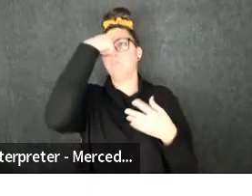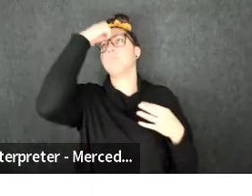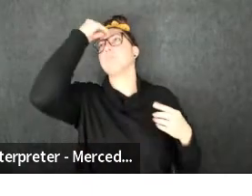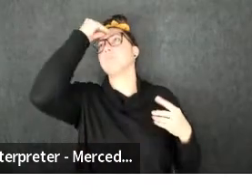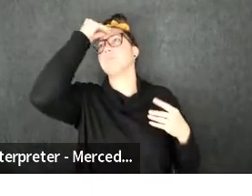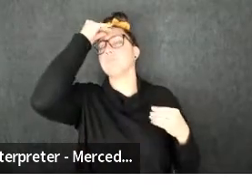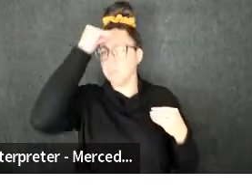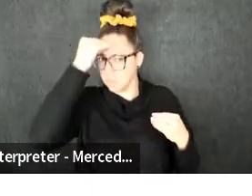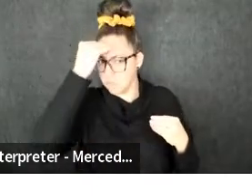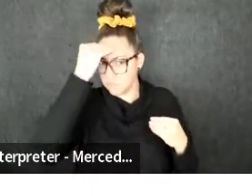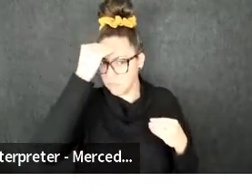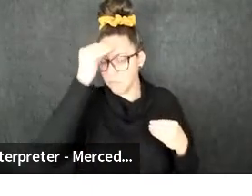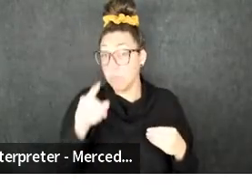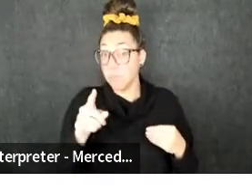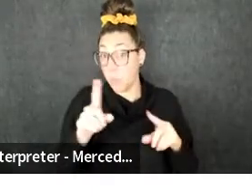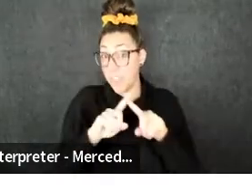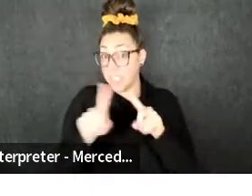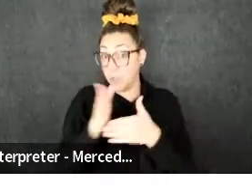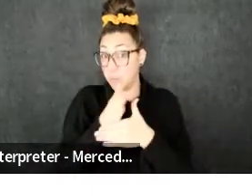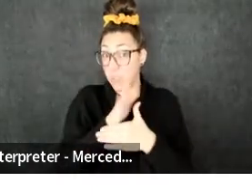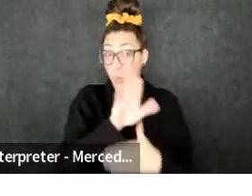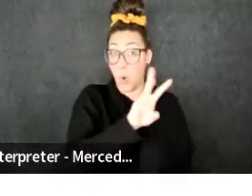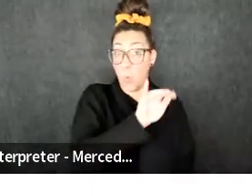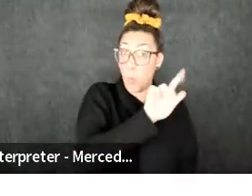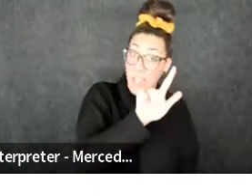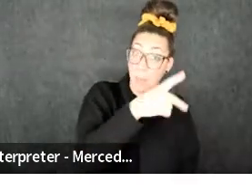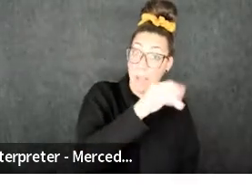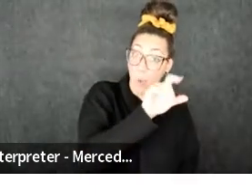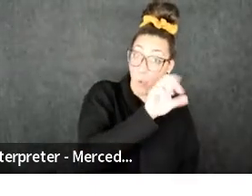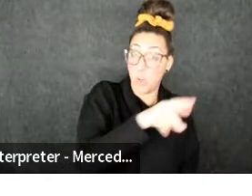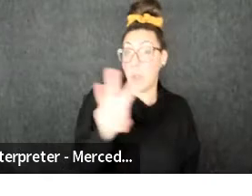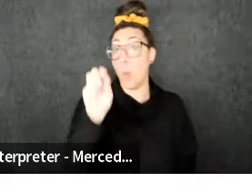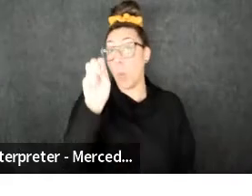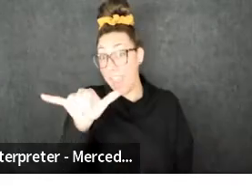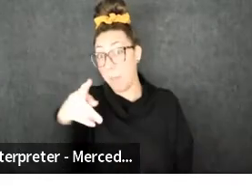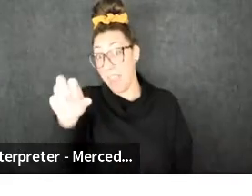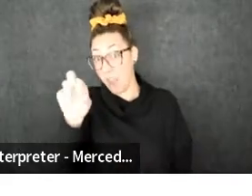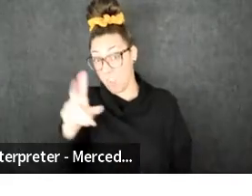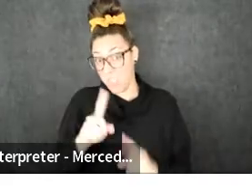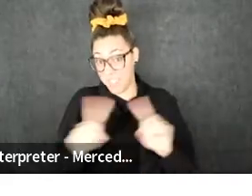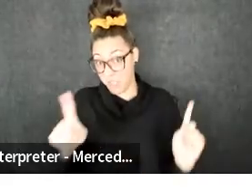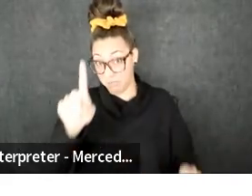Were there differences in your way? Power and willpower scores. So noticing the differences in what your scores were,